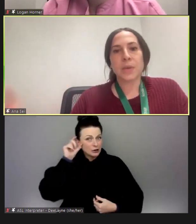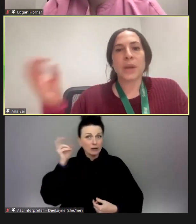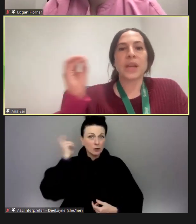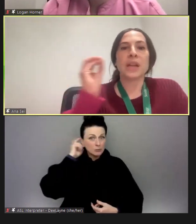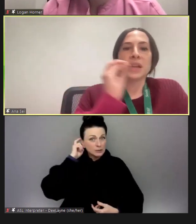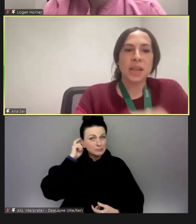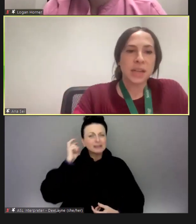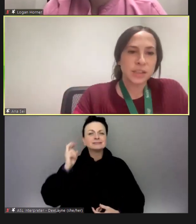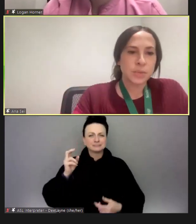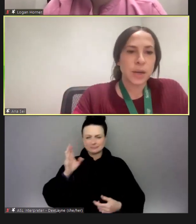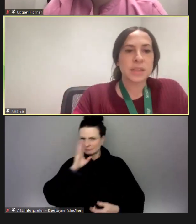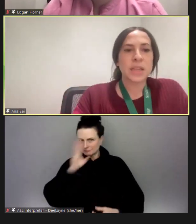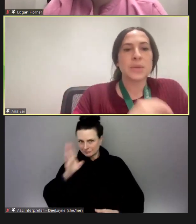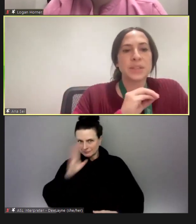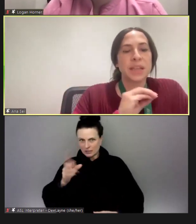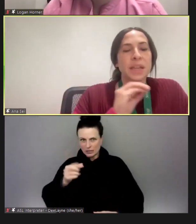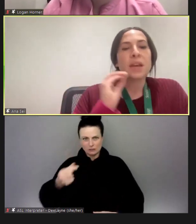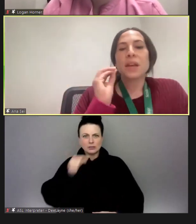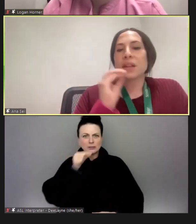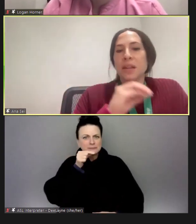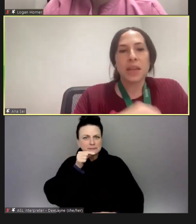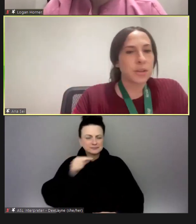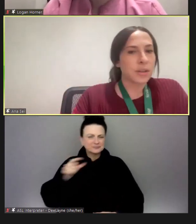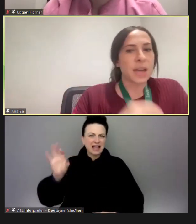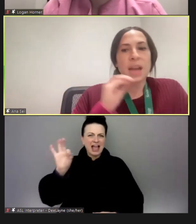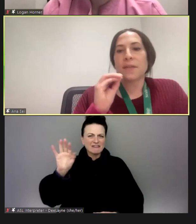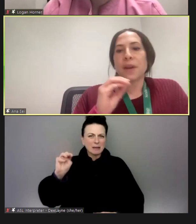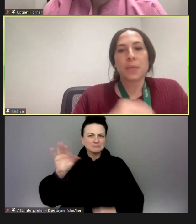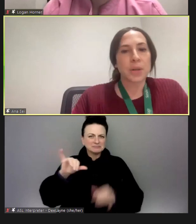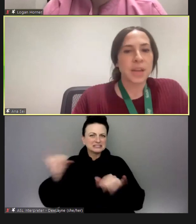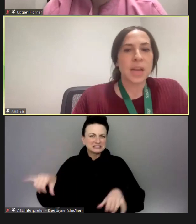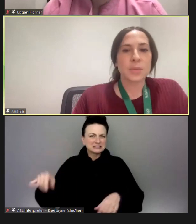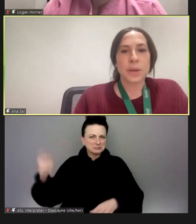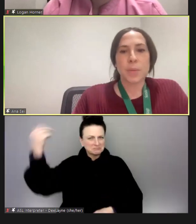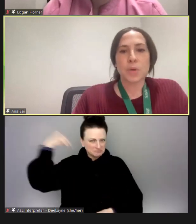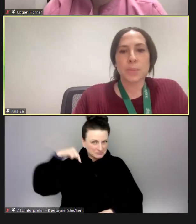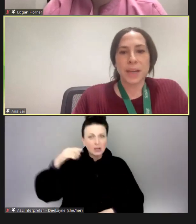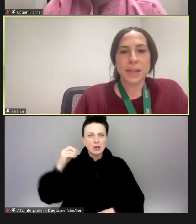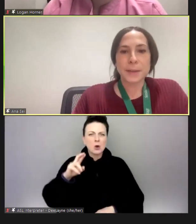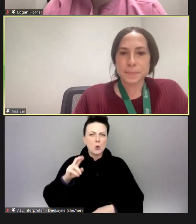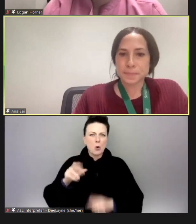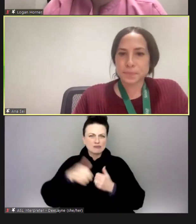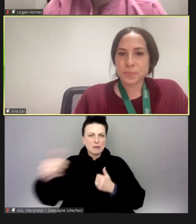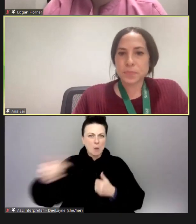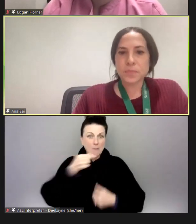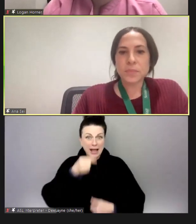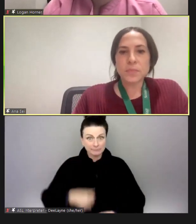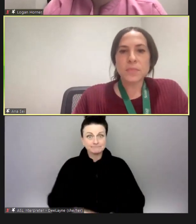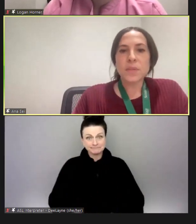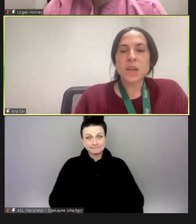can connect directly using either that FM or that remote mic